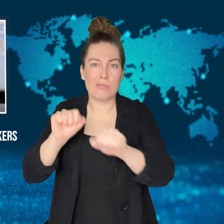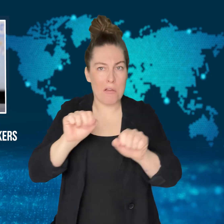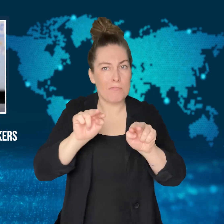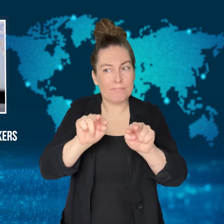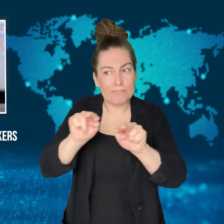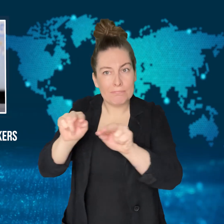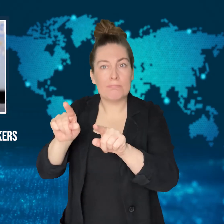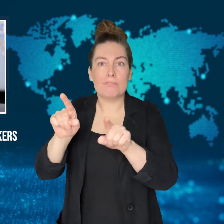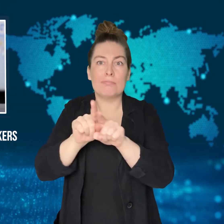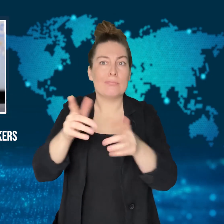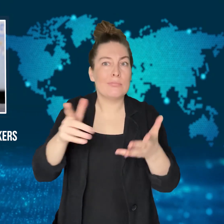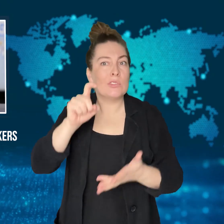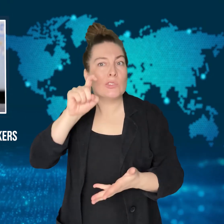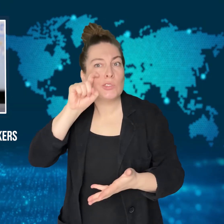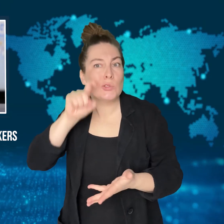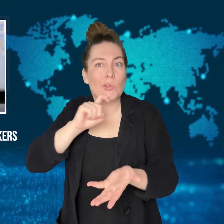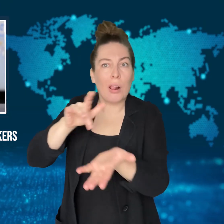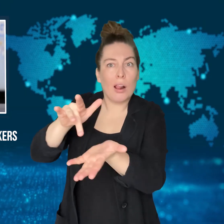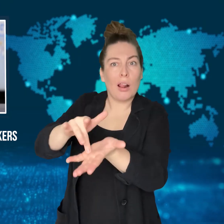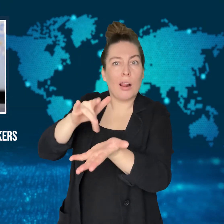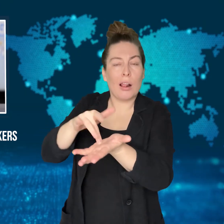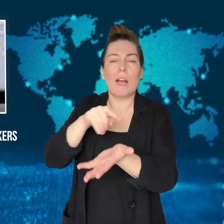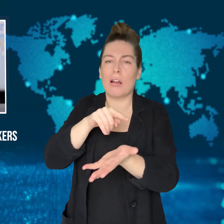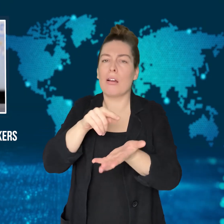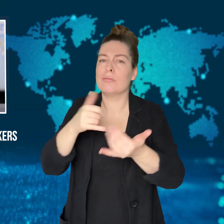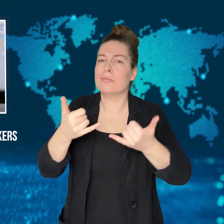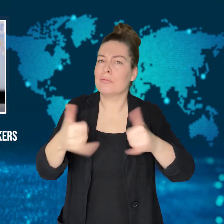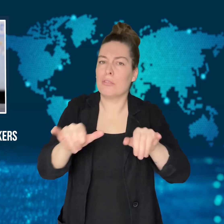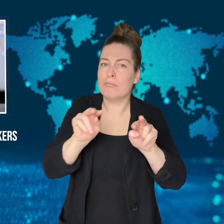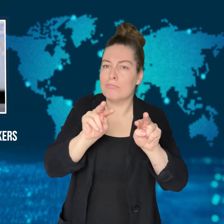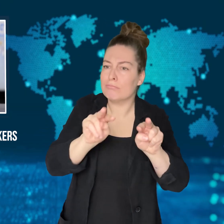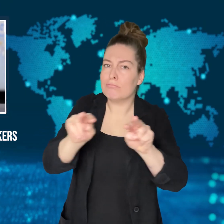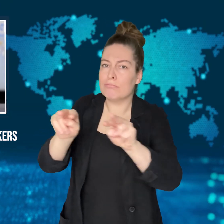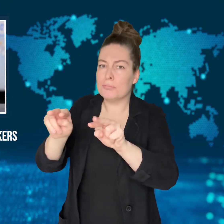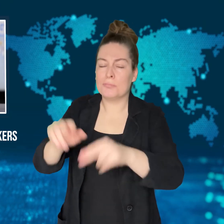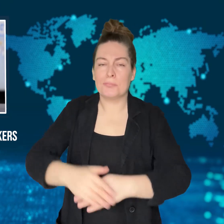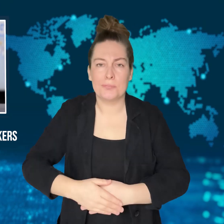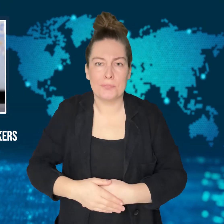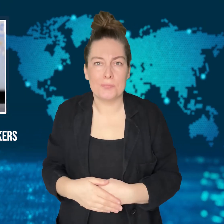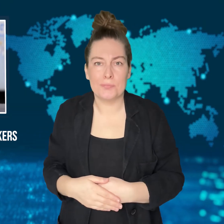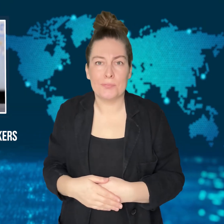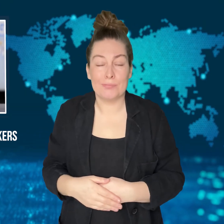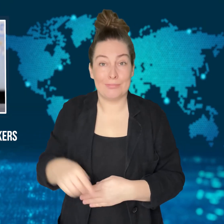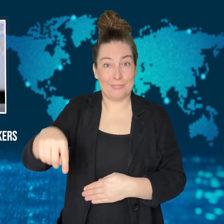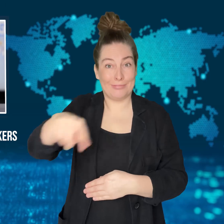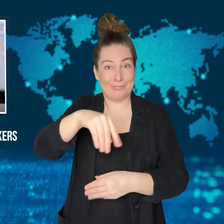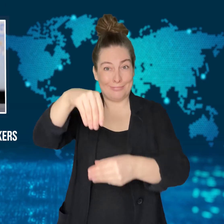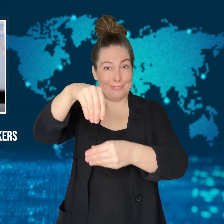terrorism, or sexual exploitation.